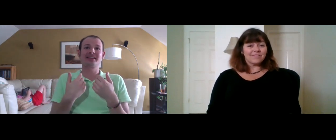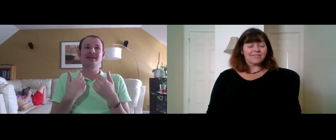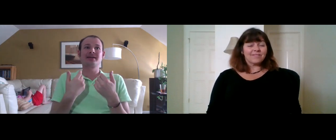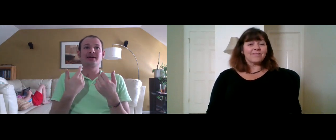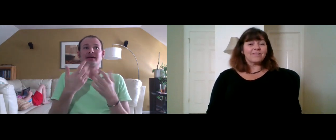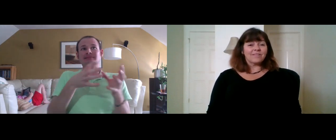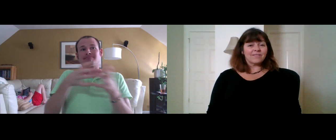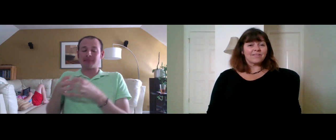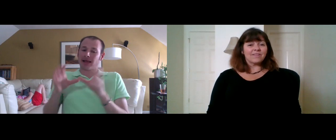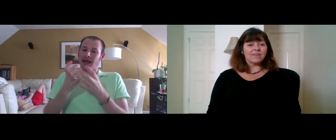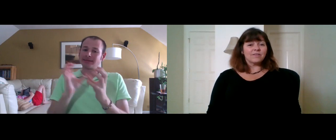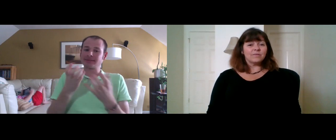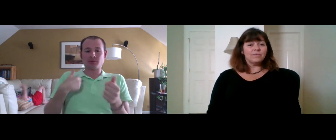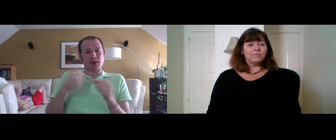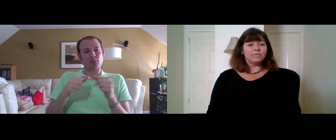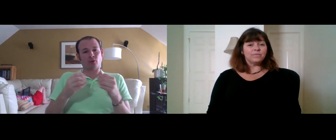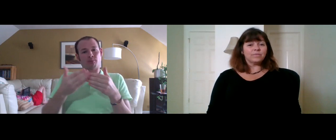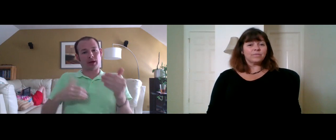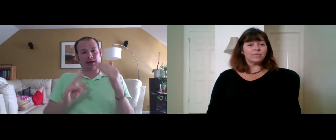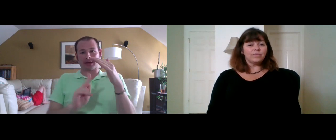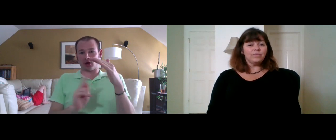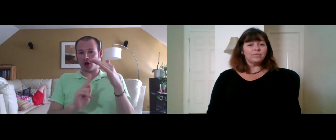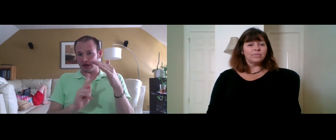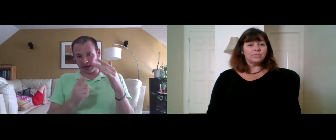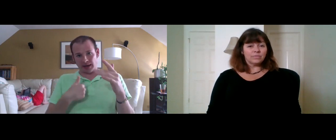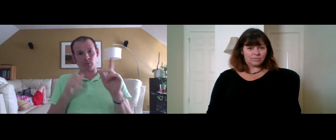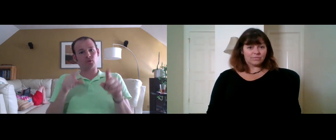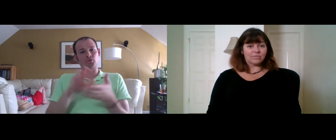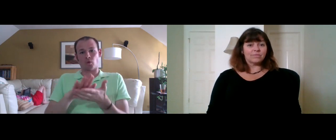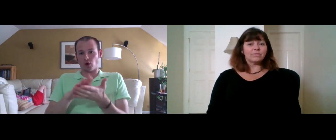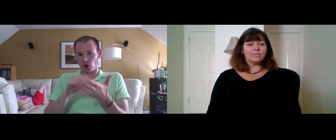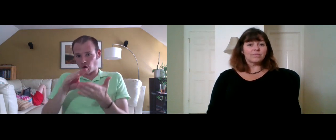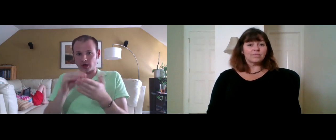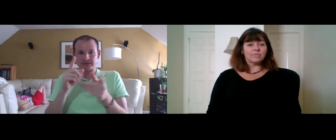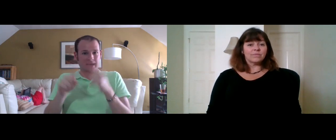I remember, before kindergarten, I went to school